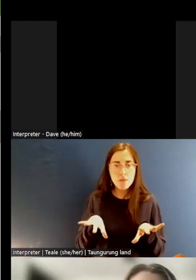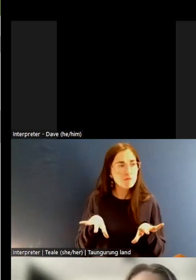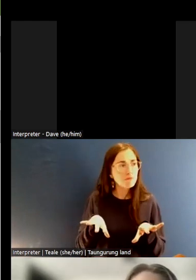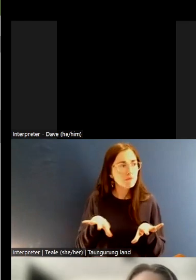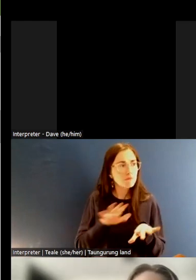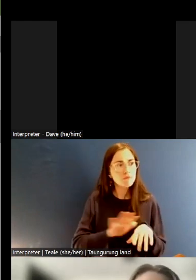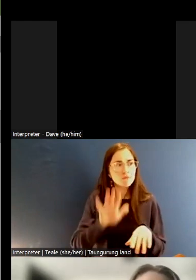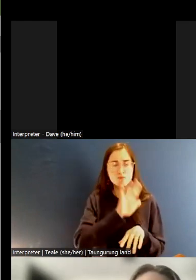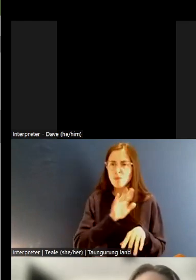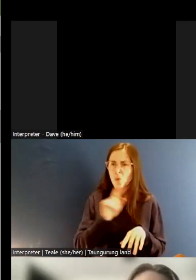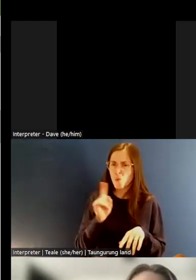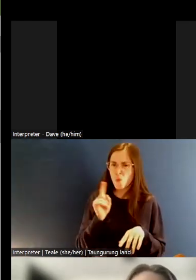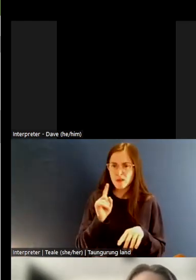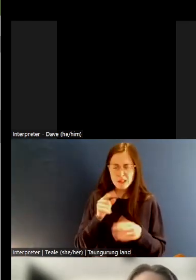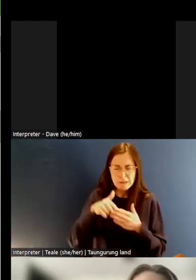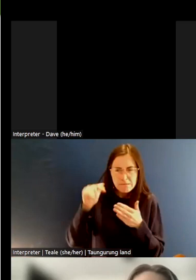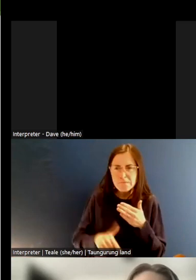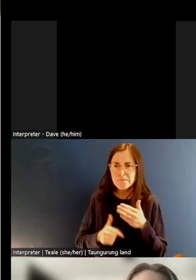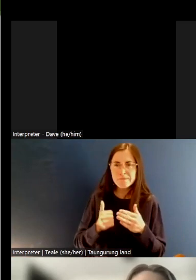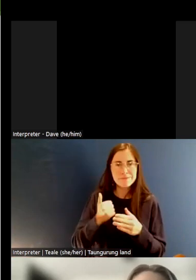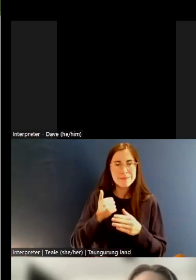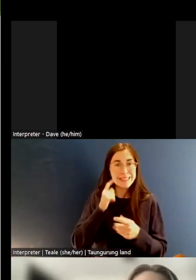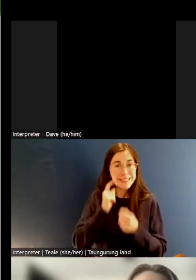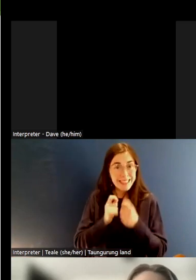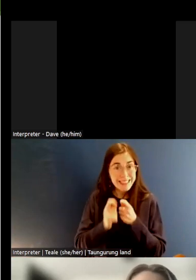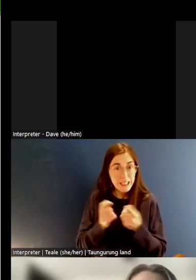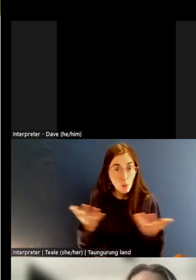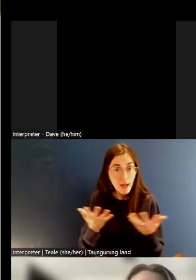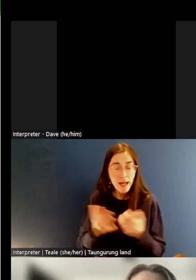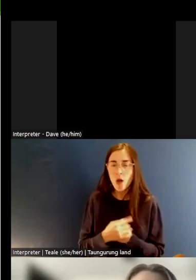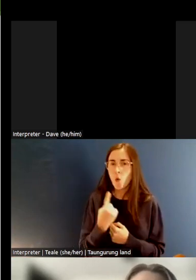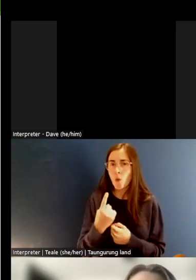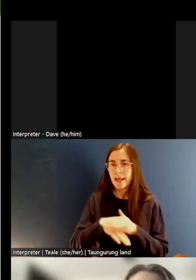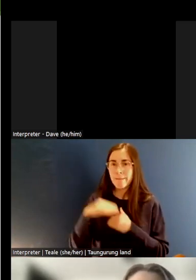one of the clinical geneticists from Melbourne, Dr. Lilian Downie, did a study.